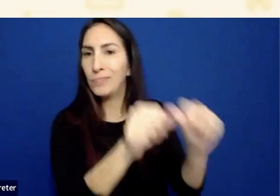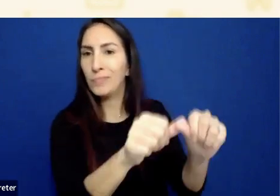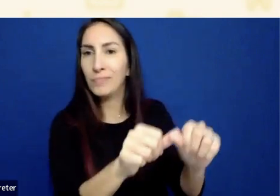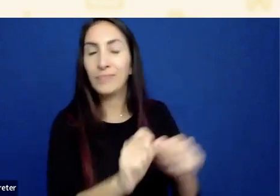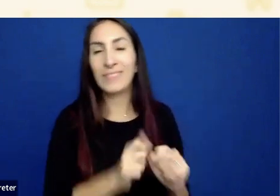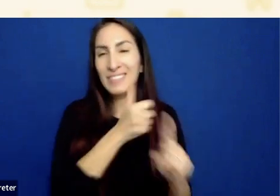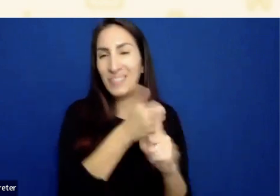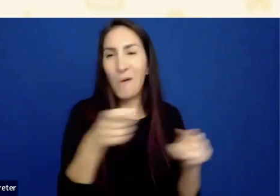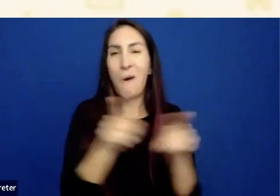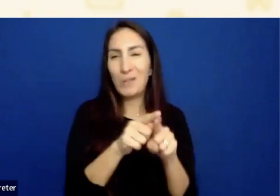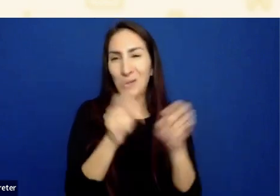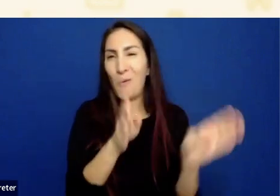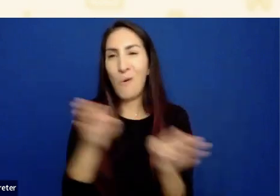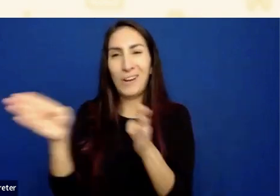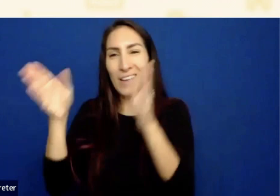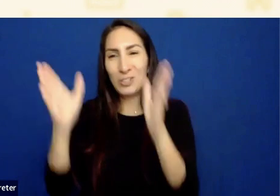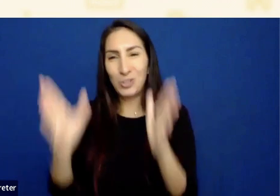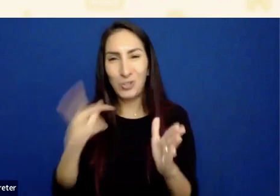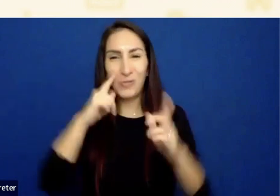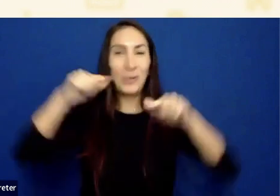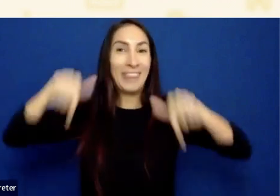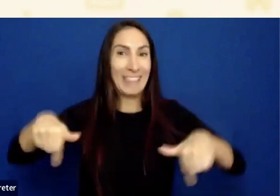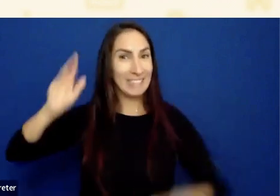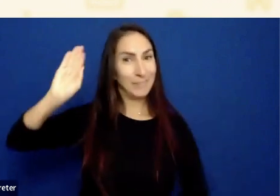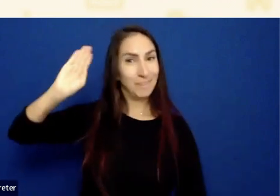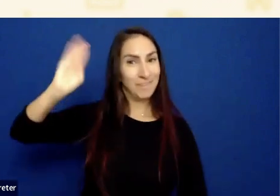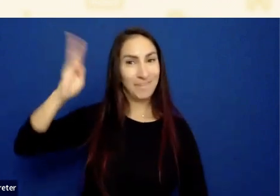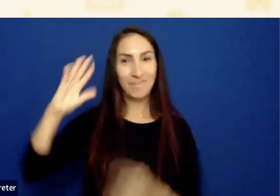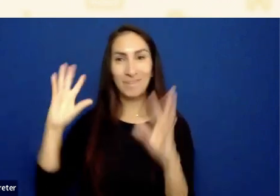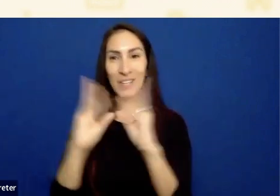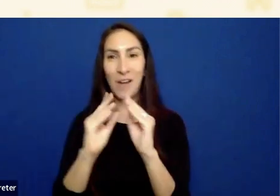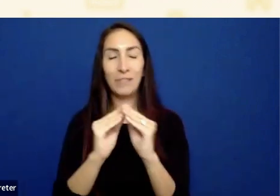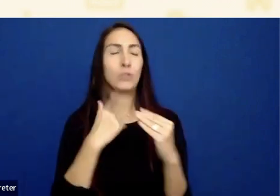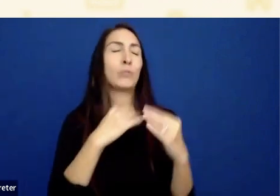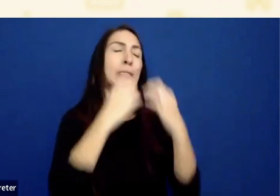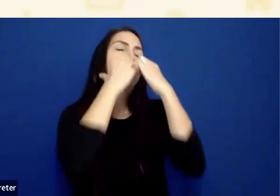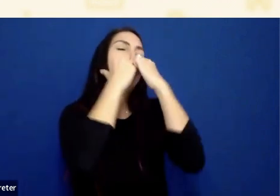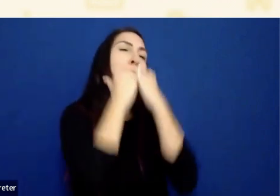So that's been incredibly of value, and thanks, Alex, for everything you've done.